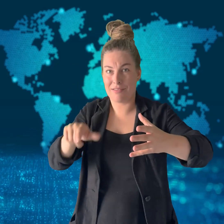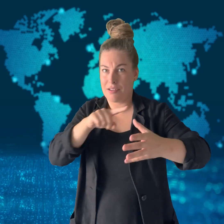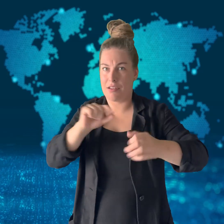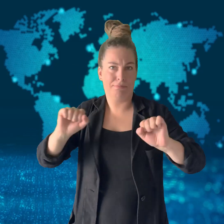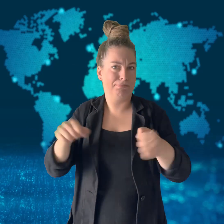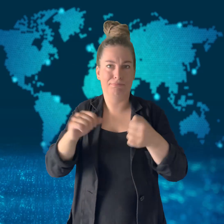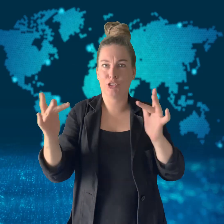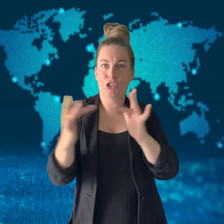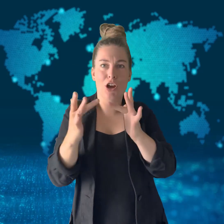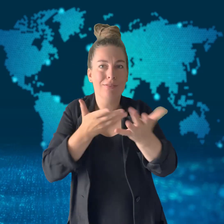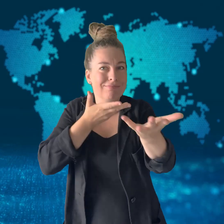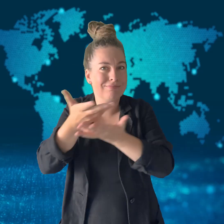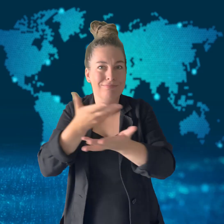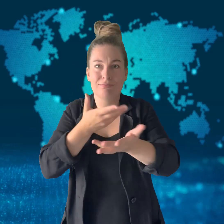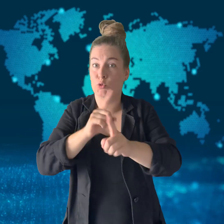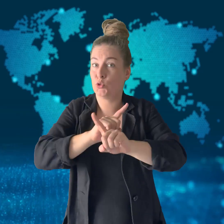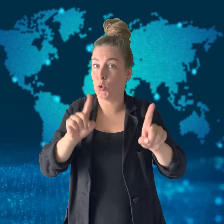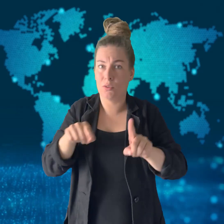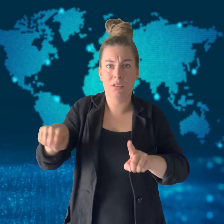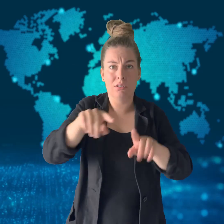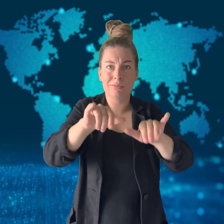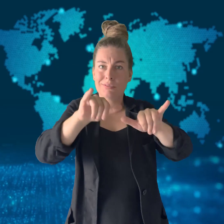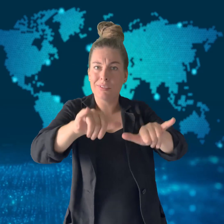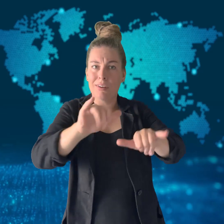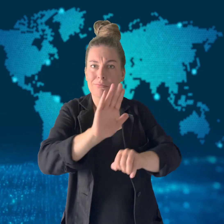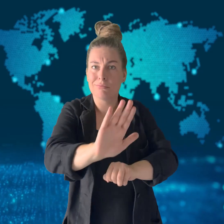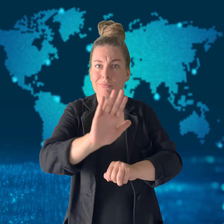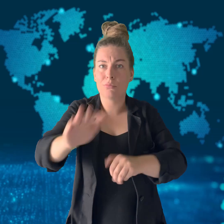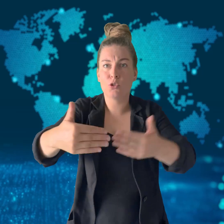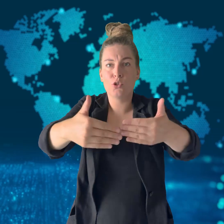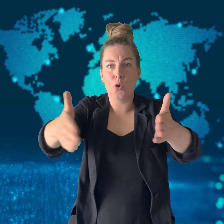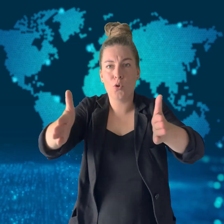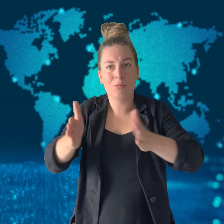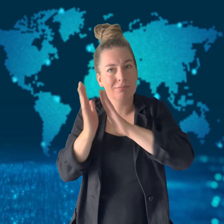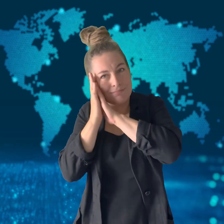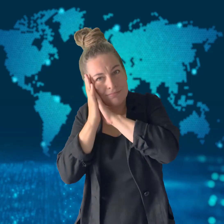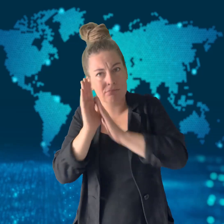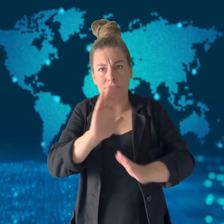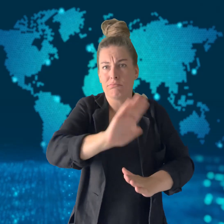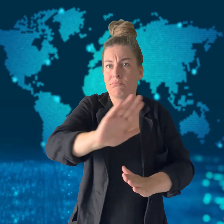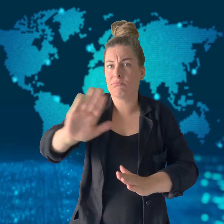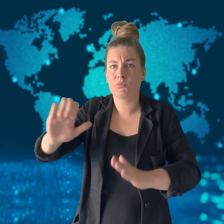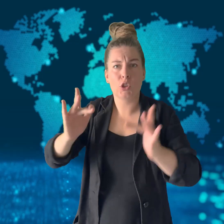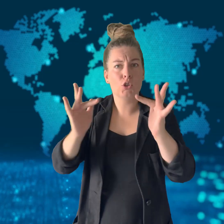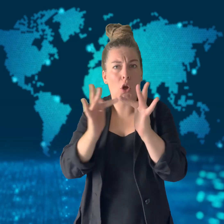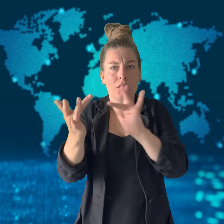She and the other women were not allowed to speak to each other.